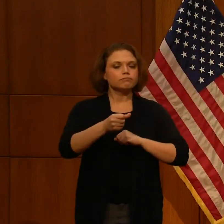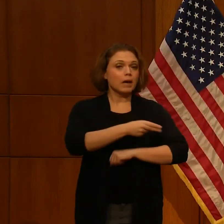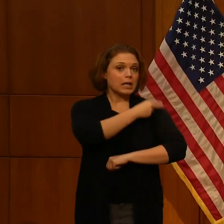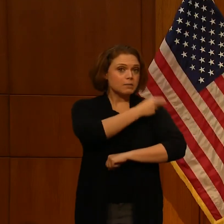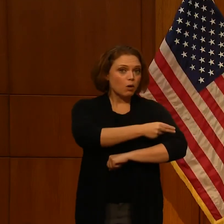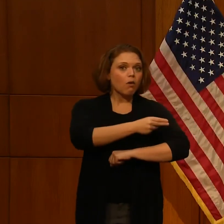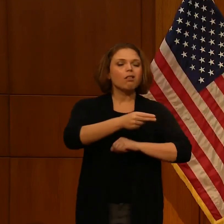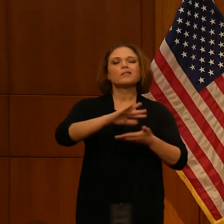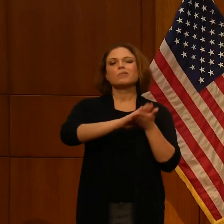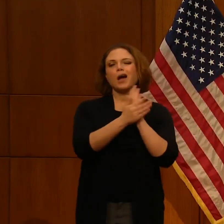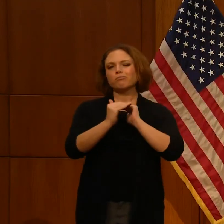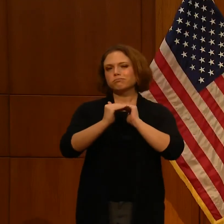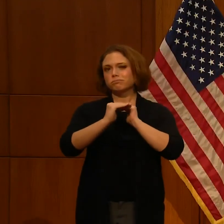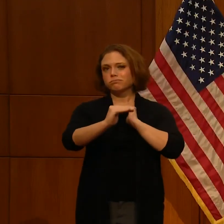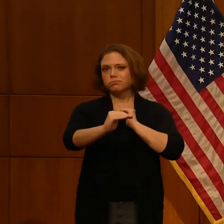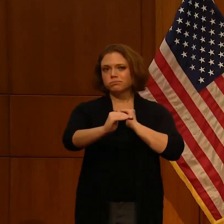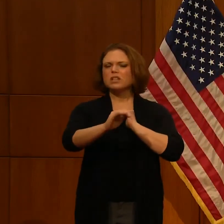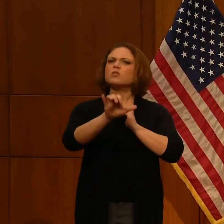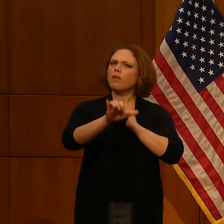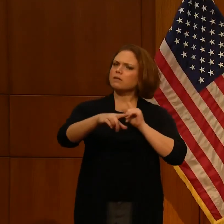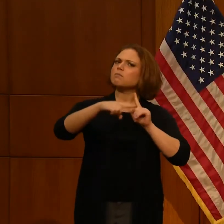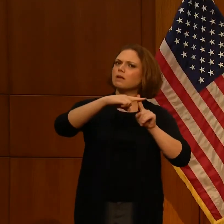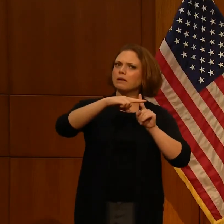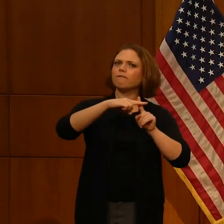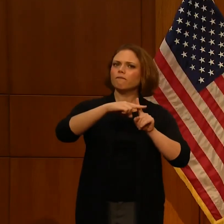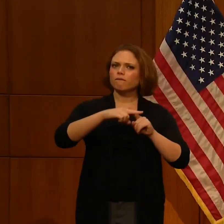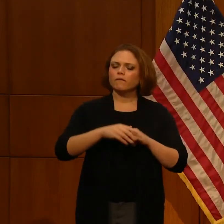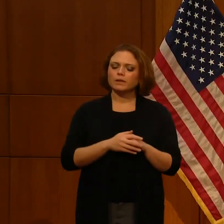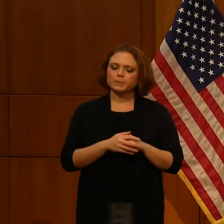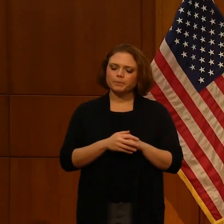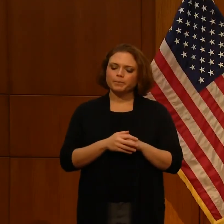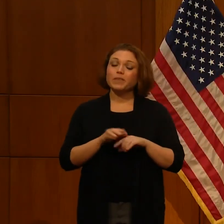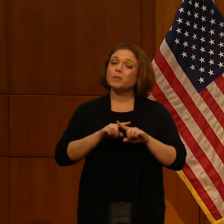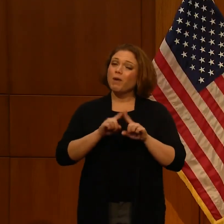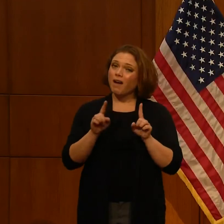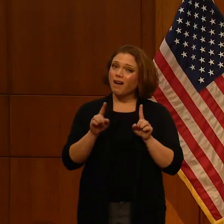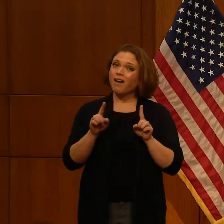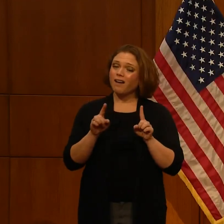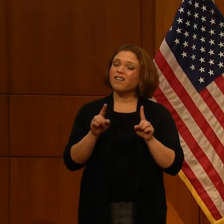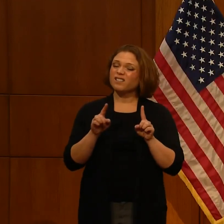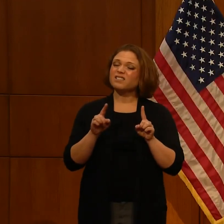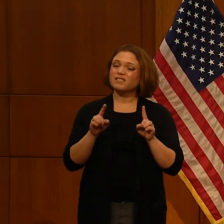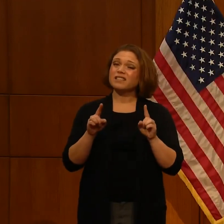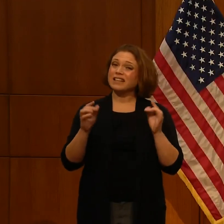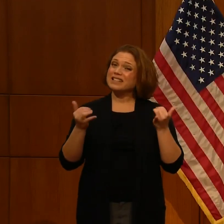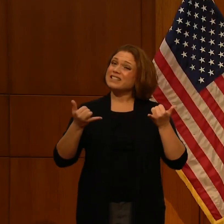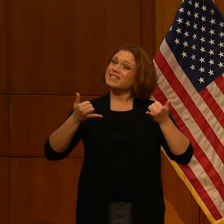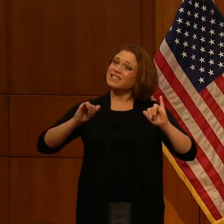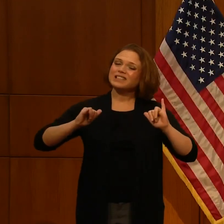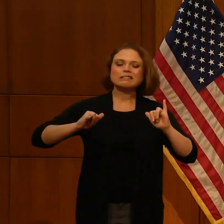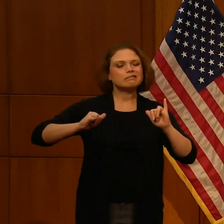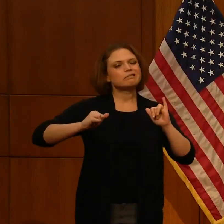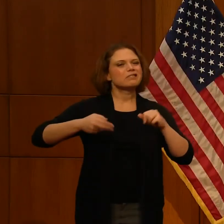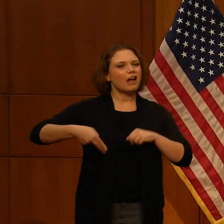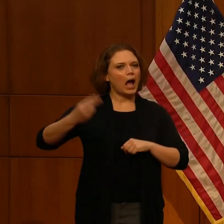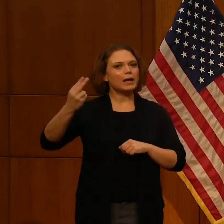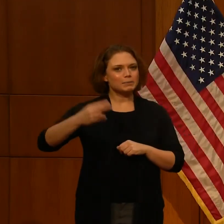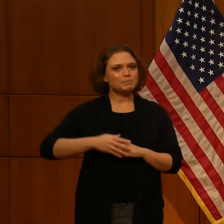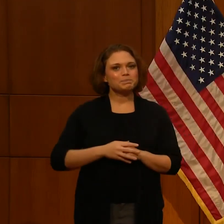E DOWN AND HOSPITALIZATION NUMBERS ARE LEVELING OFF. AND